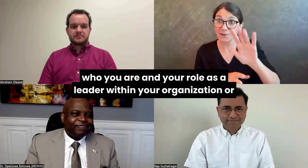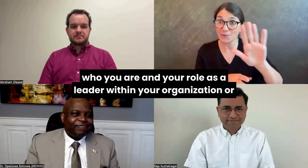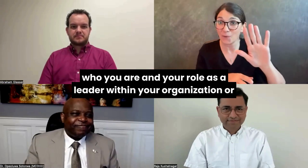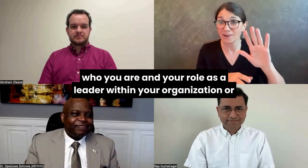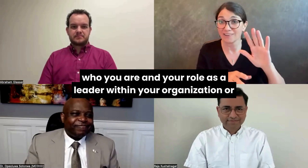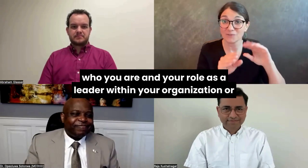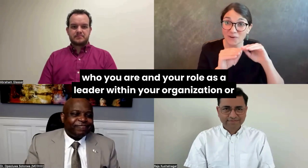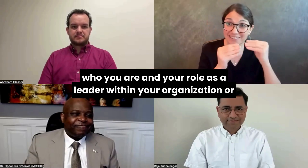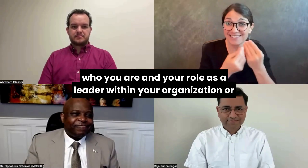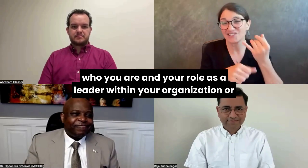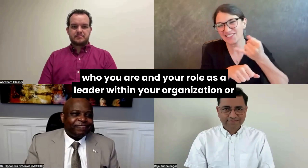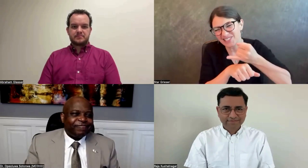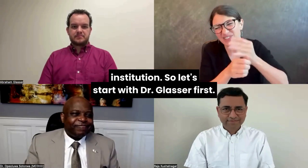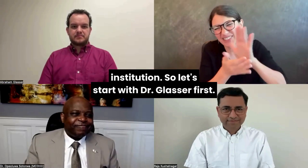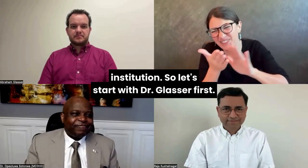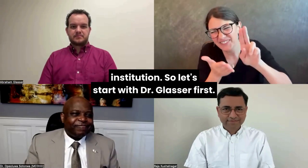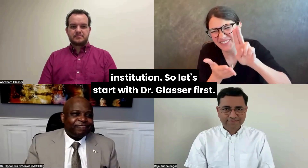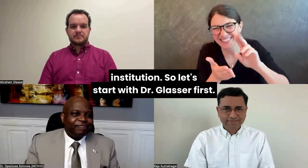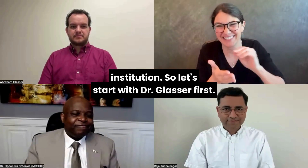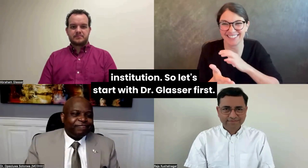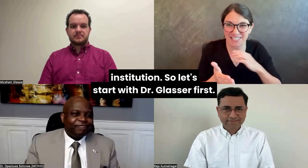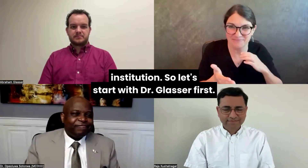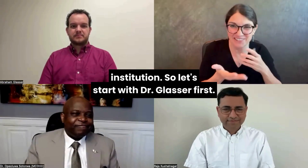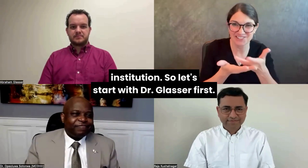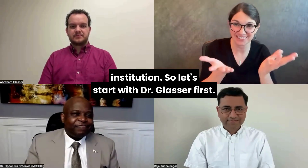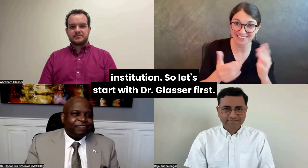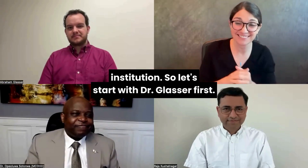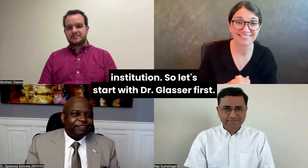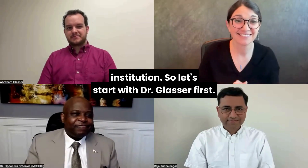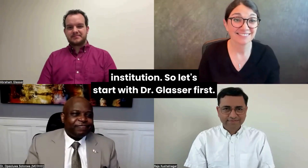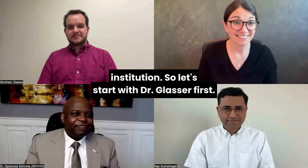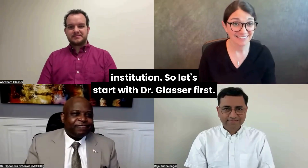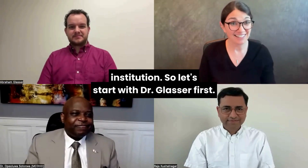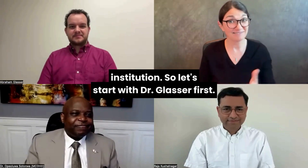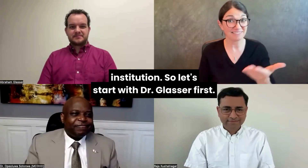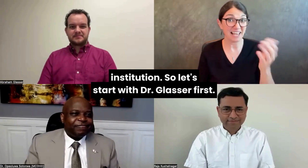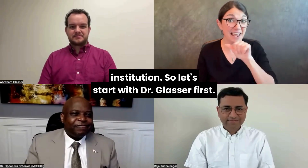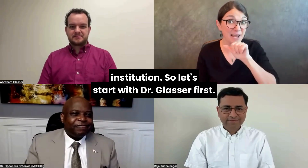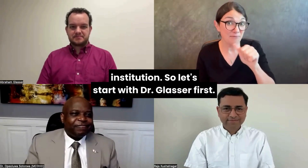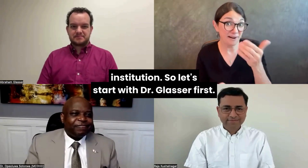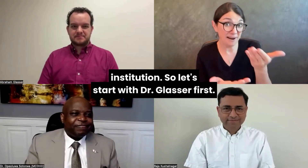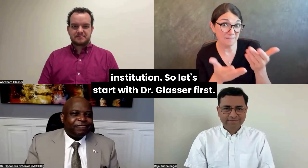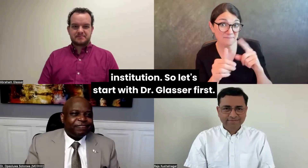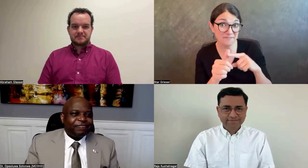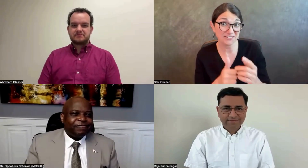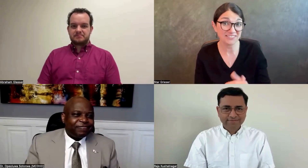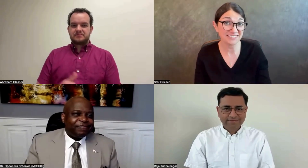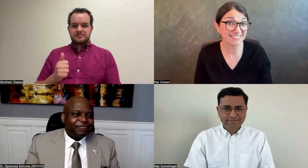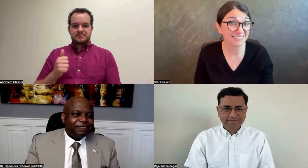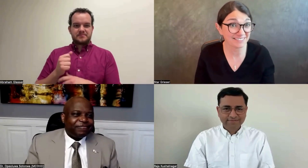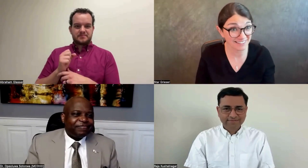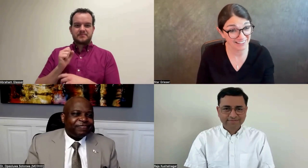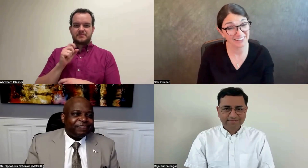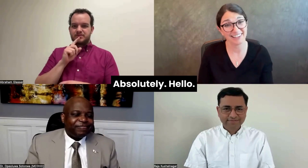institution. So let's start with Dr. Glasser first. Absolutely. Hello.